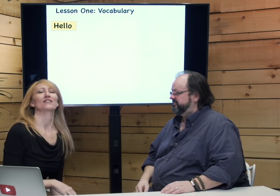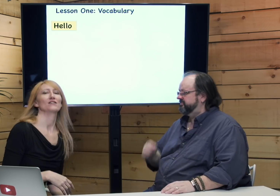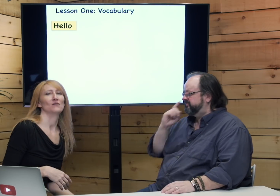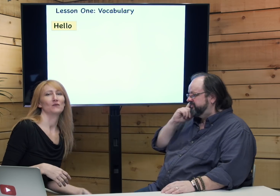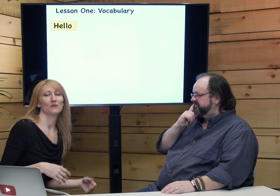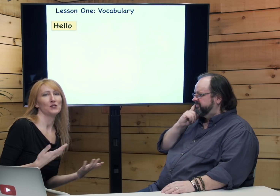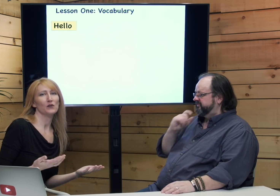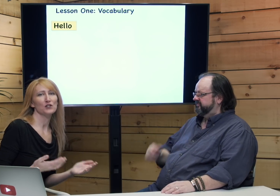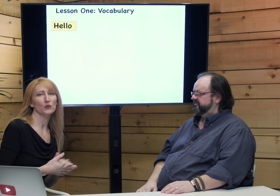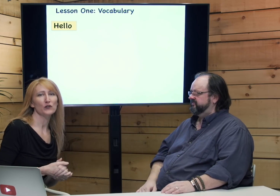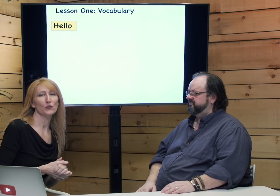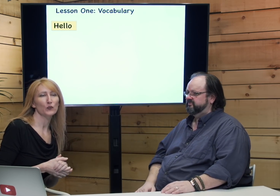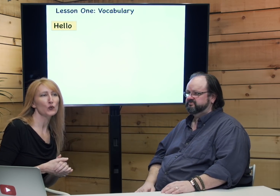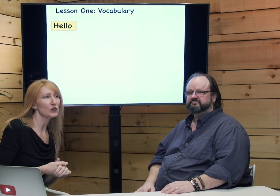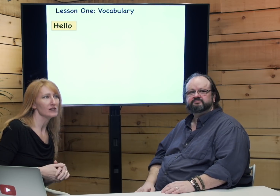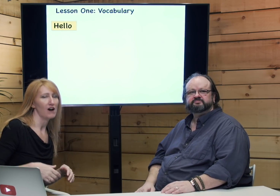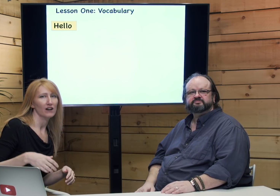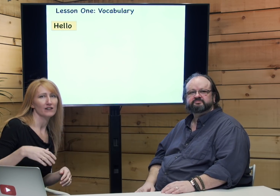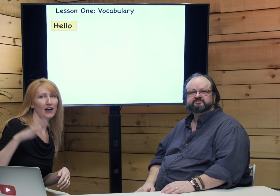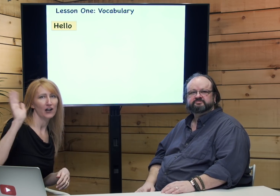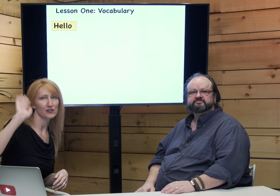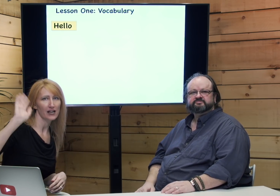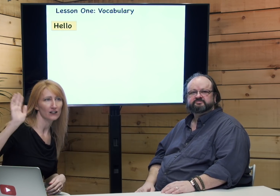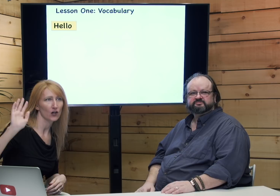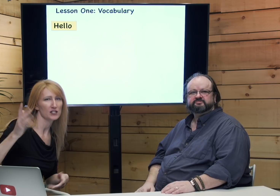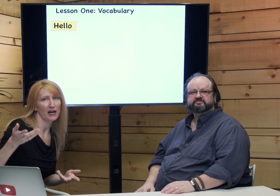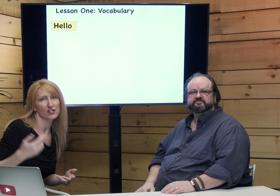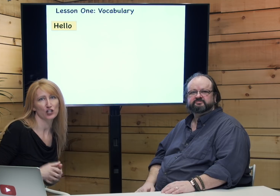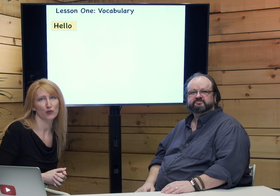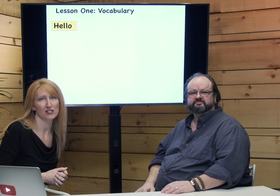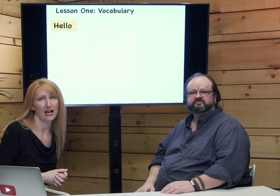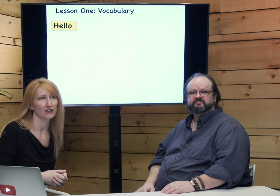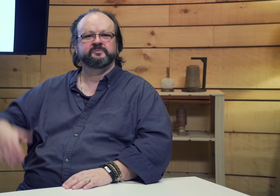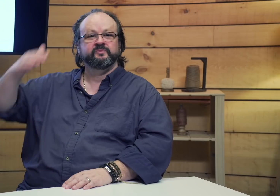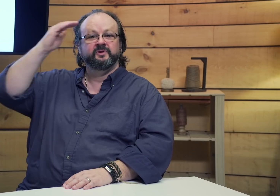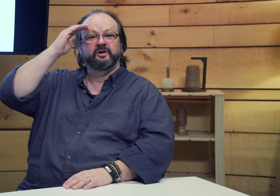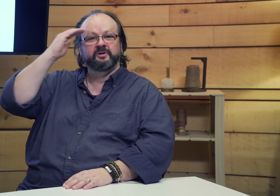So, there's no real rules on how you say hello, it depends on your personality